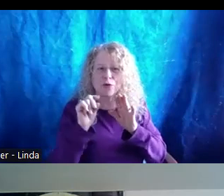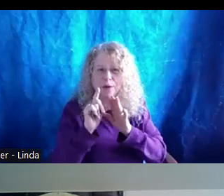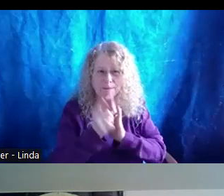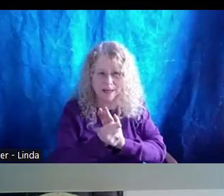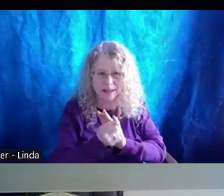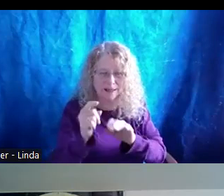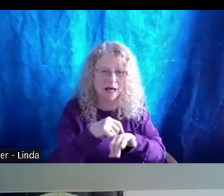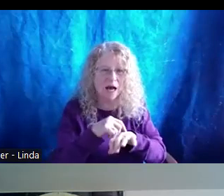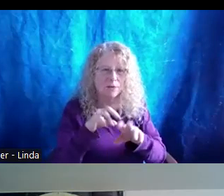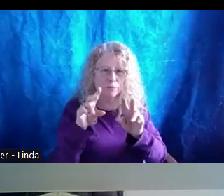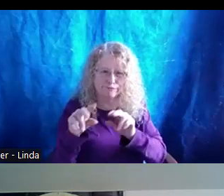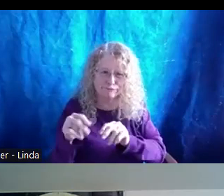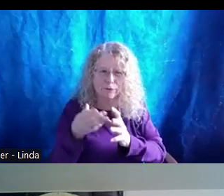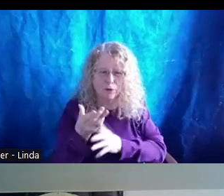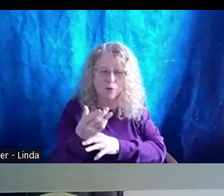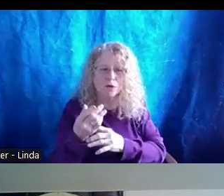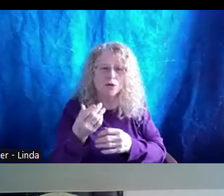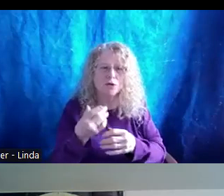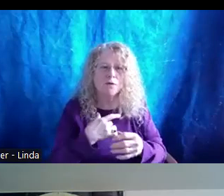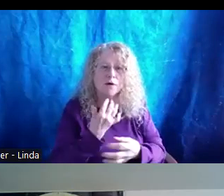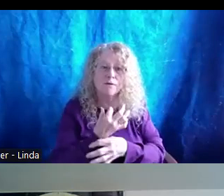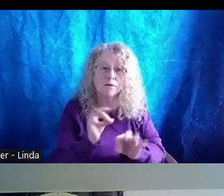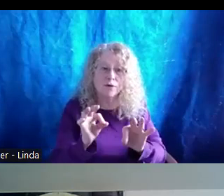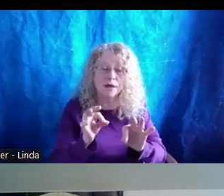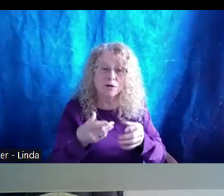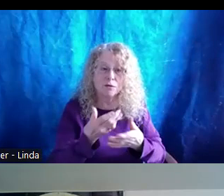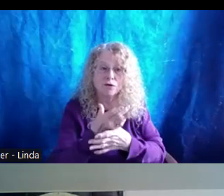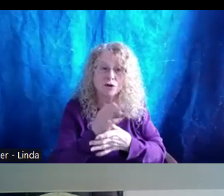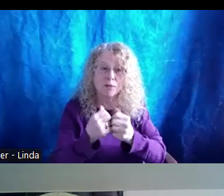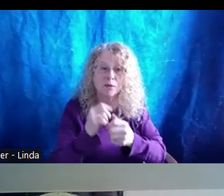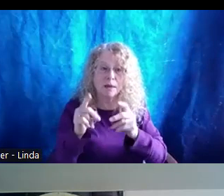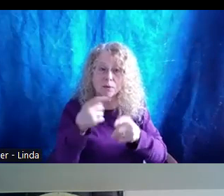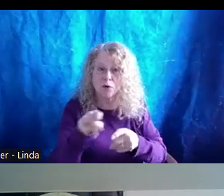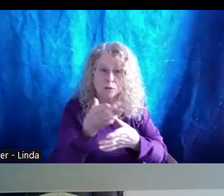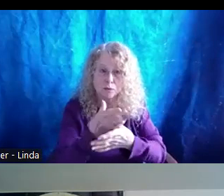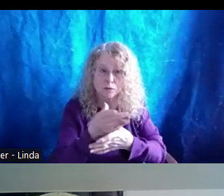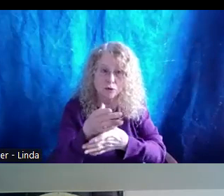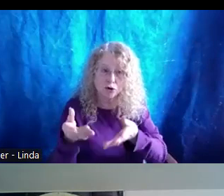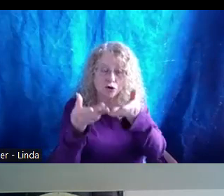FEEL FREE TO SHARE WITH THE PEOPLE YOU SERVE AS WELL. THIS IS WELCOME TO EVERYONE TO SUBMIT FEEDBACK.